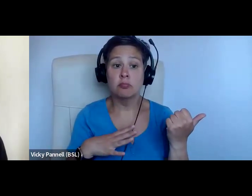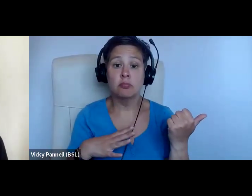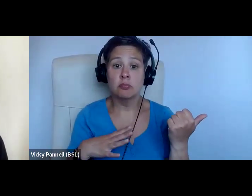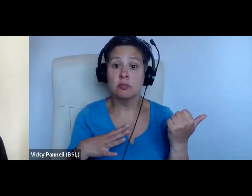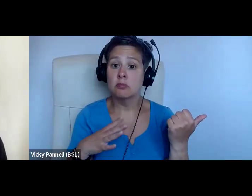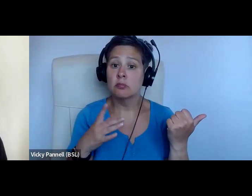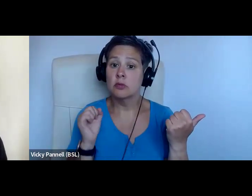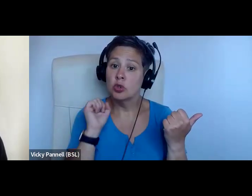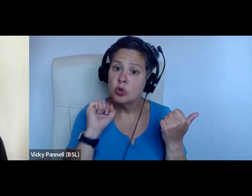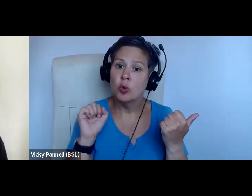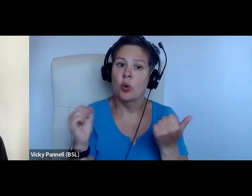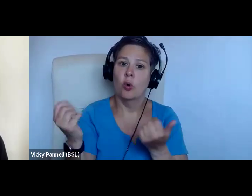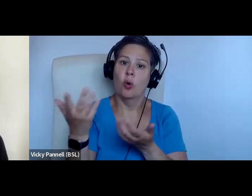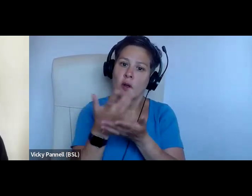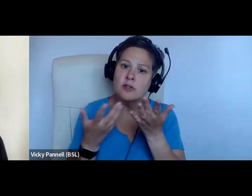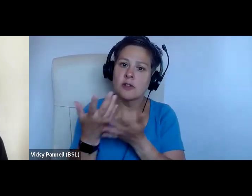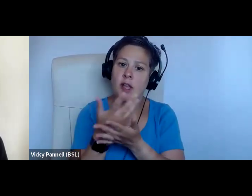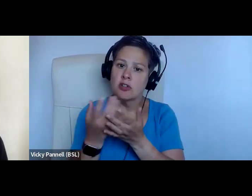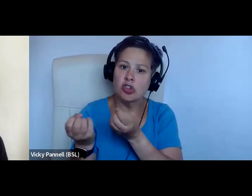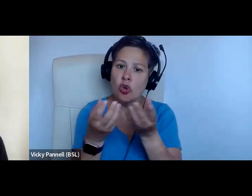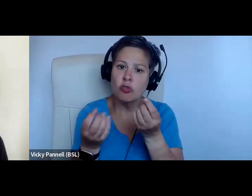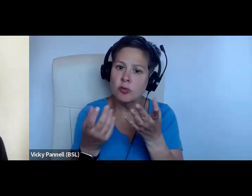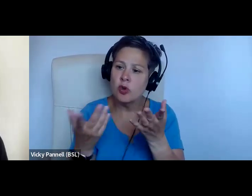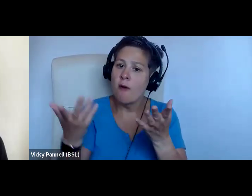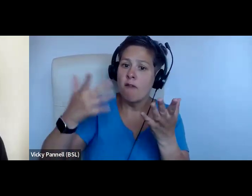individual with the background and experiences that you have.